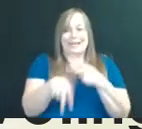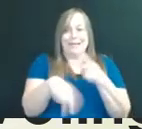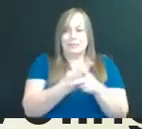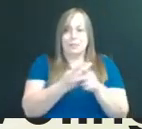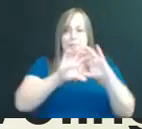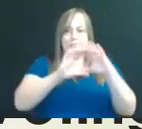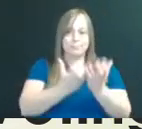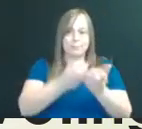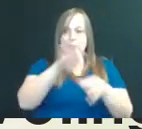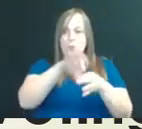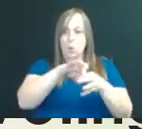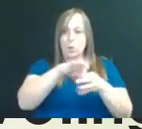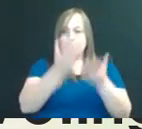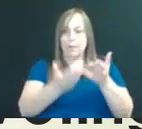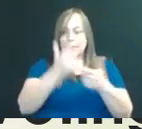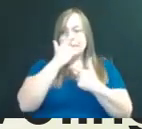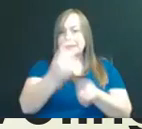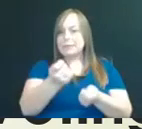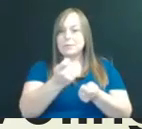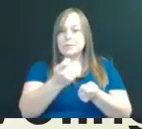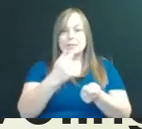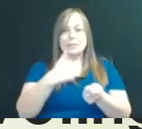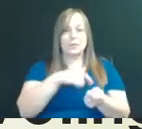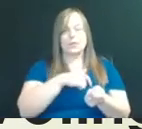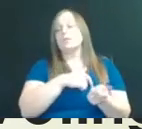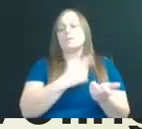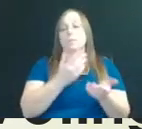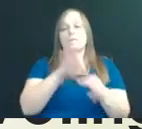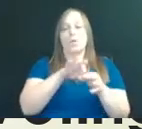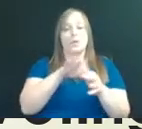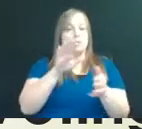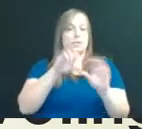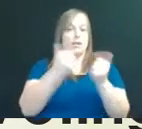that you may be interested in, the voting access team will likely be able